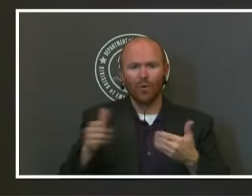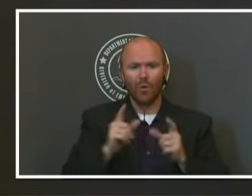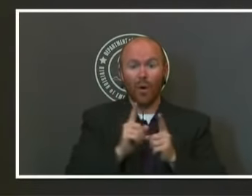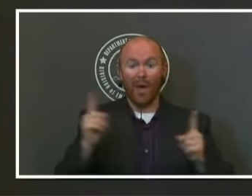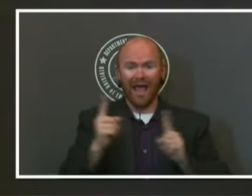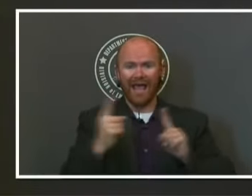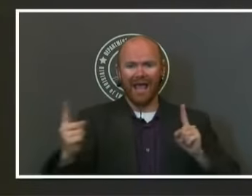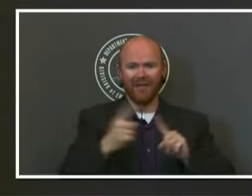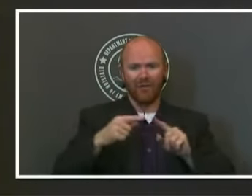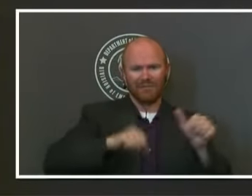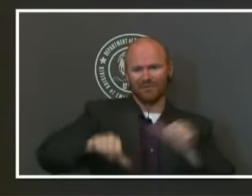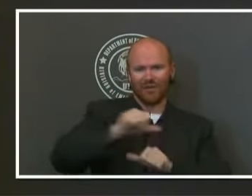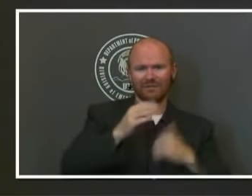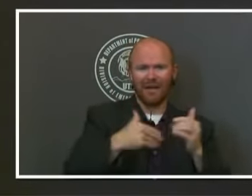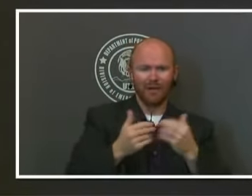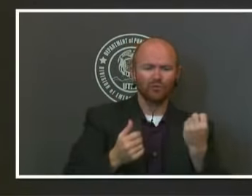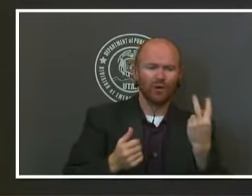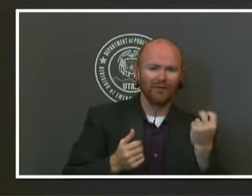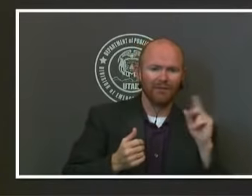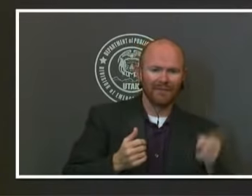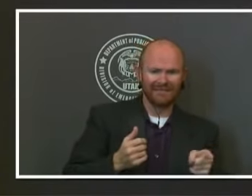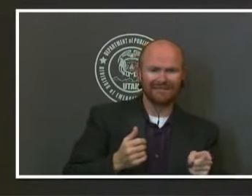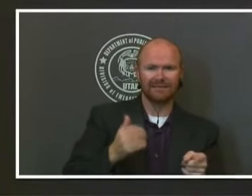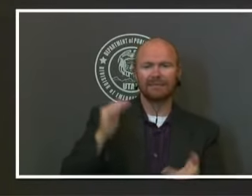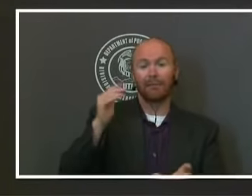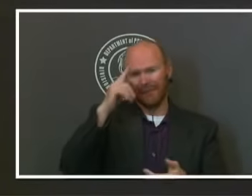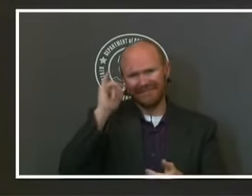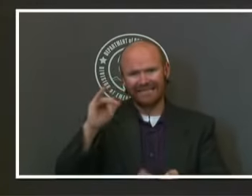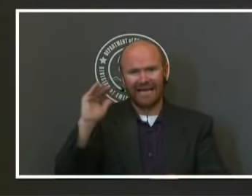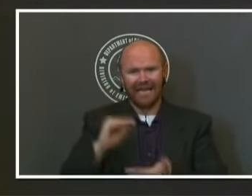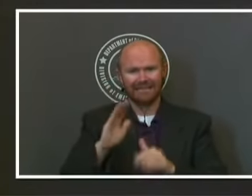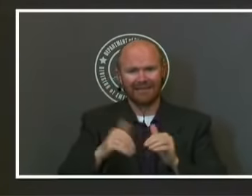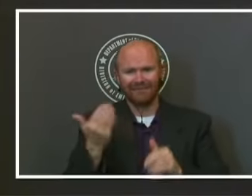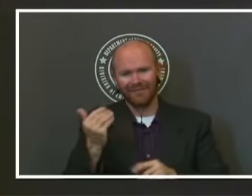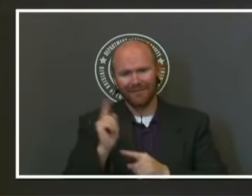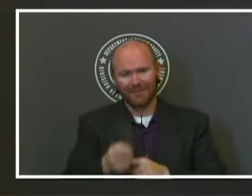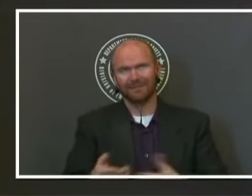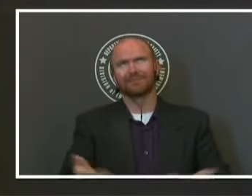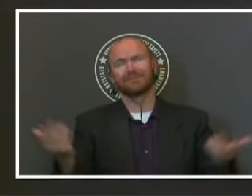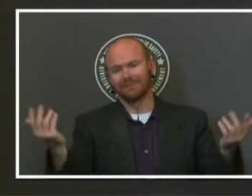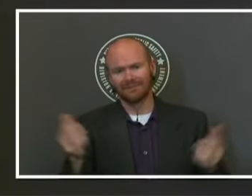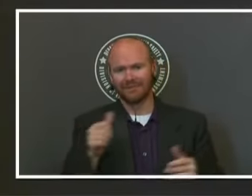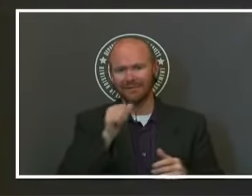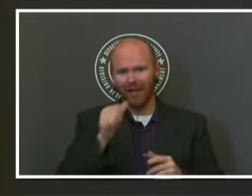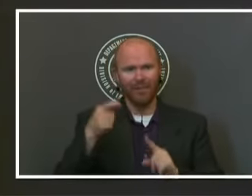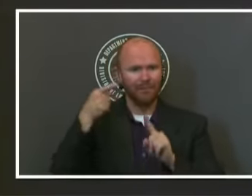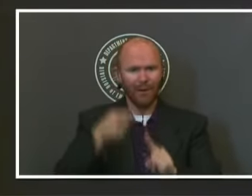day so keeping your exposure